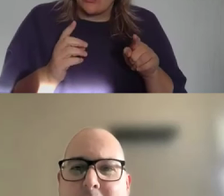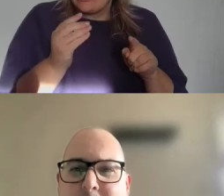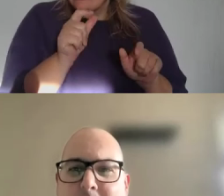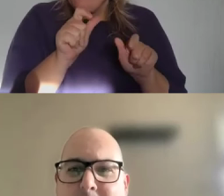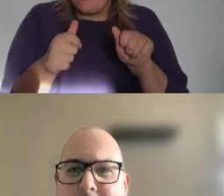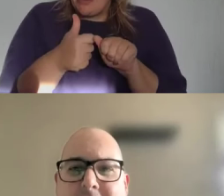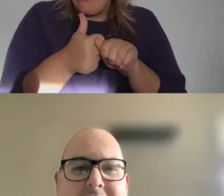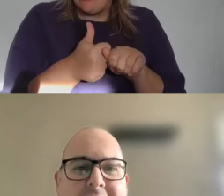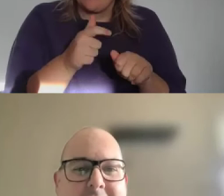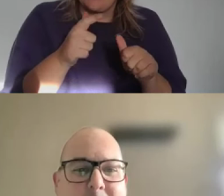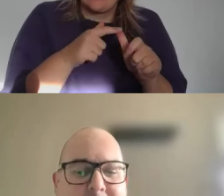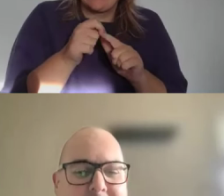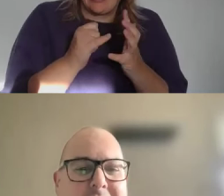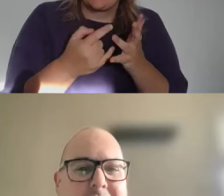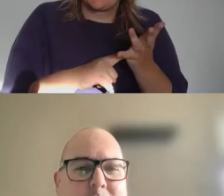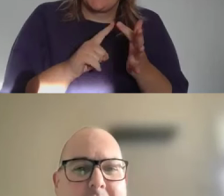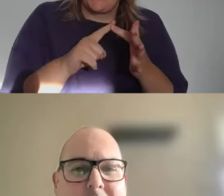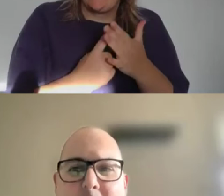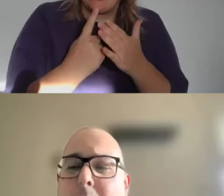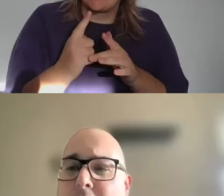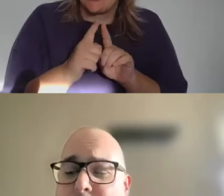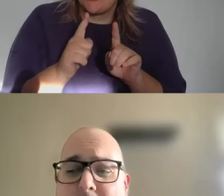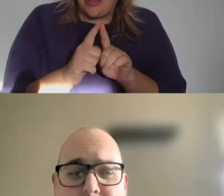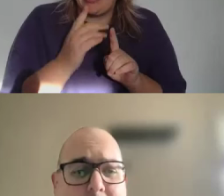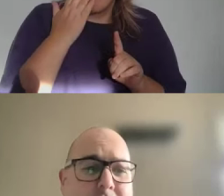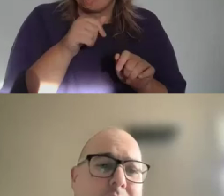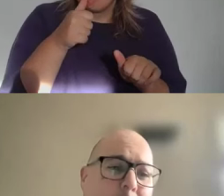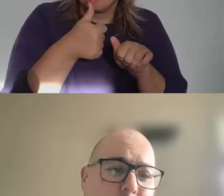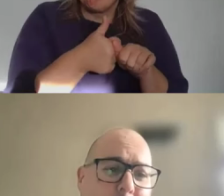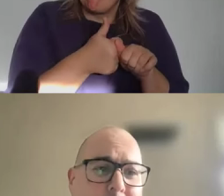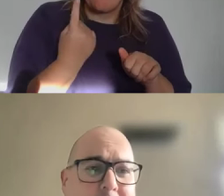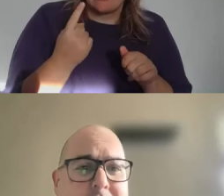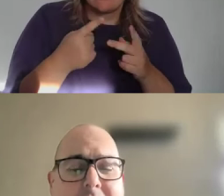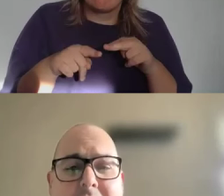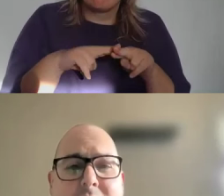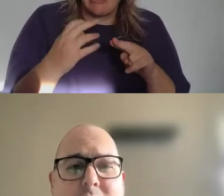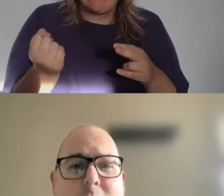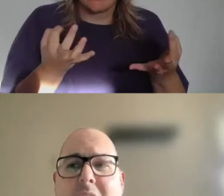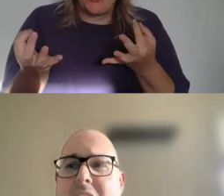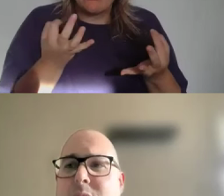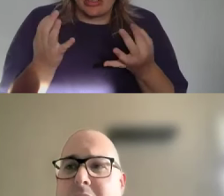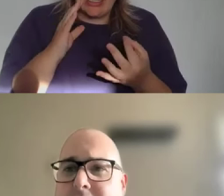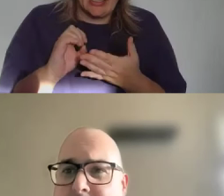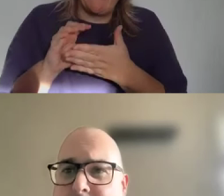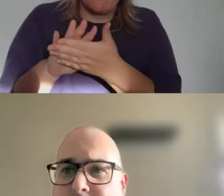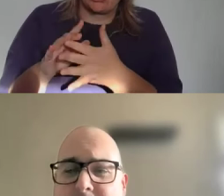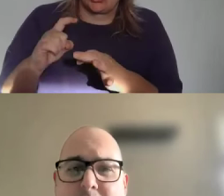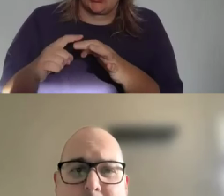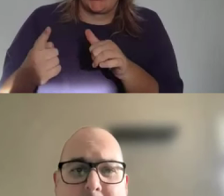which is quite sweet. Yes, it's all going very well. If you do have some questions, pop them over into the Q&A. As we get to the end of the session, we'll be able